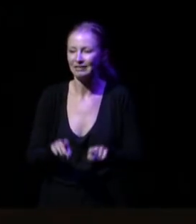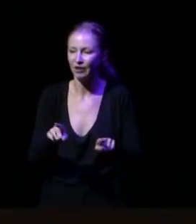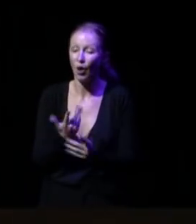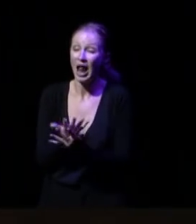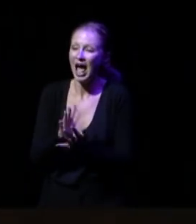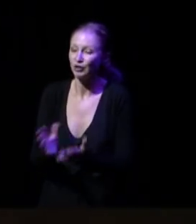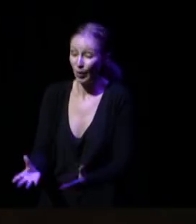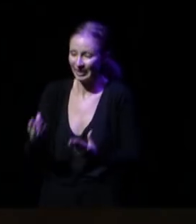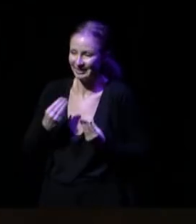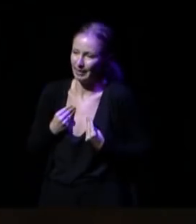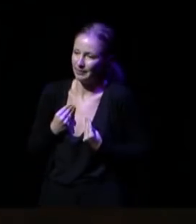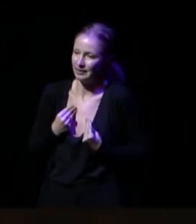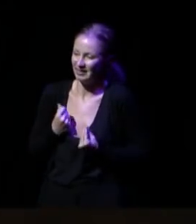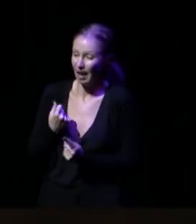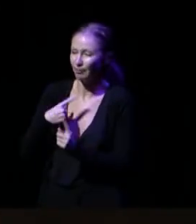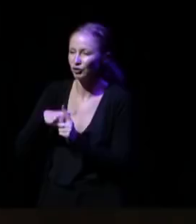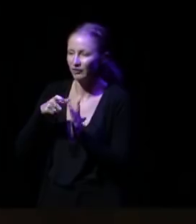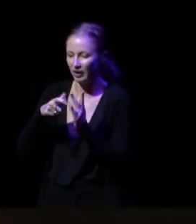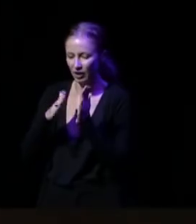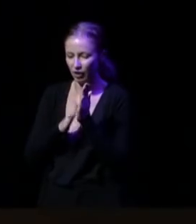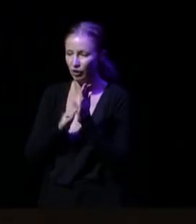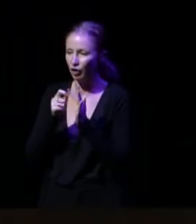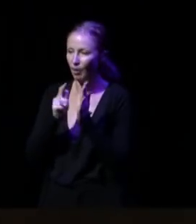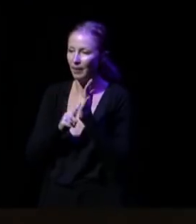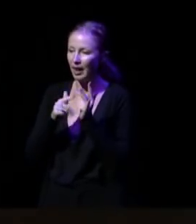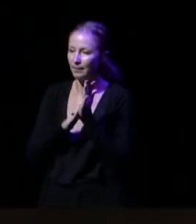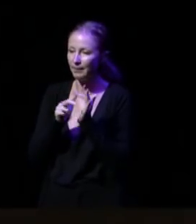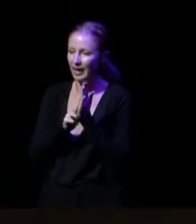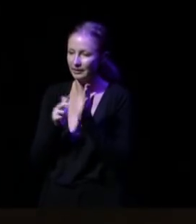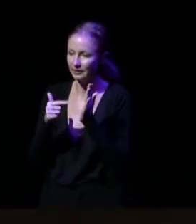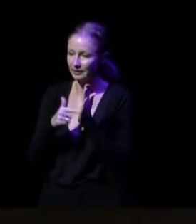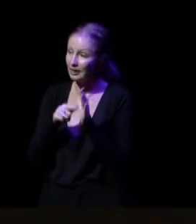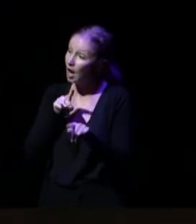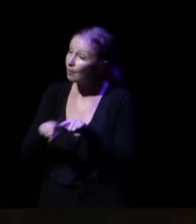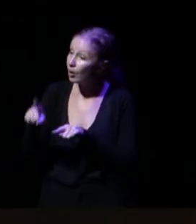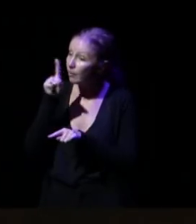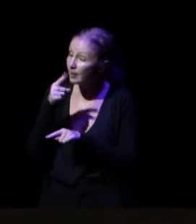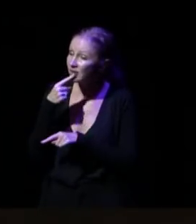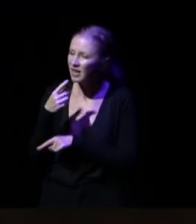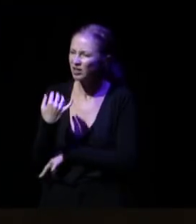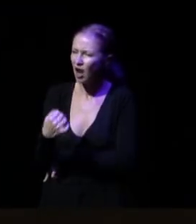And kind of the general gist from most of them was that you should deny when someone gives you a compliment.